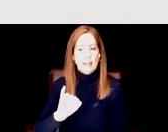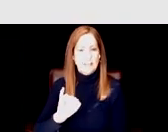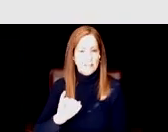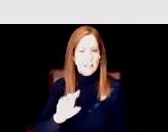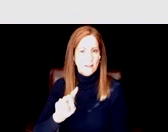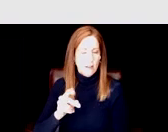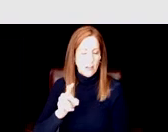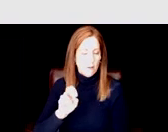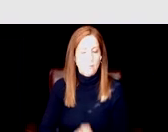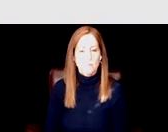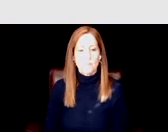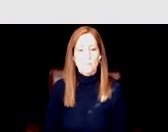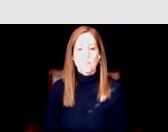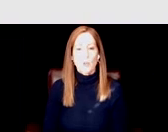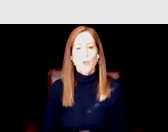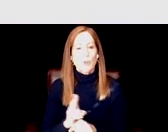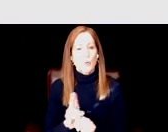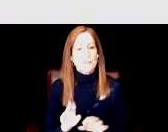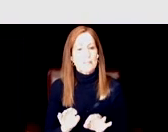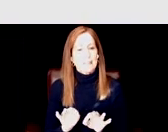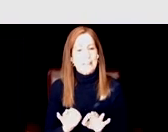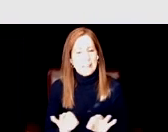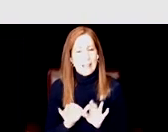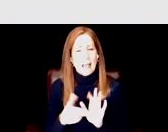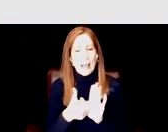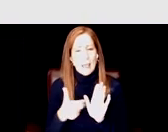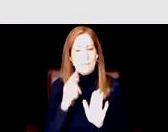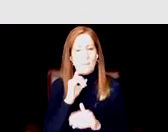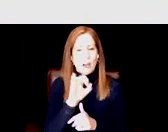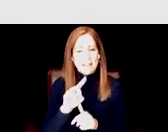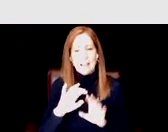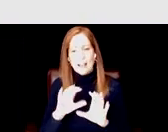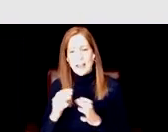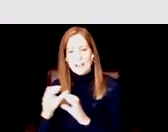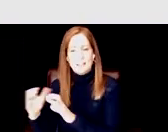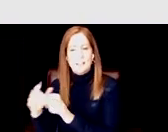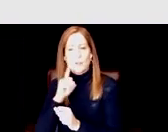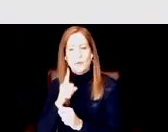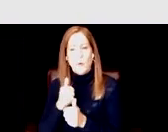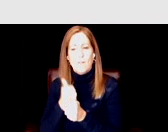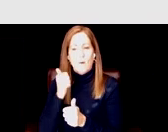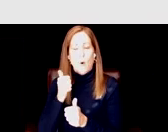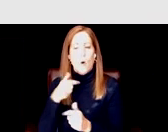Use meaningful labels for id's and classes to avoid running into issues with multiple reuses of labels